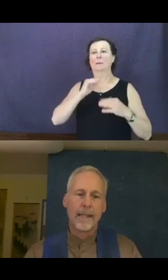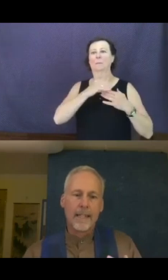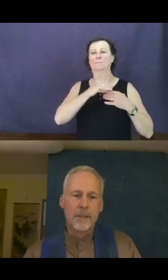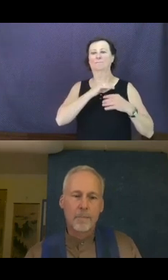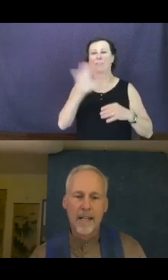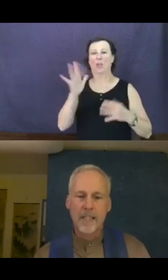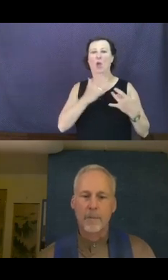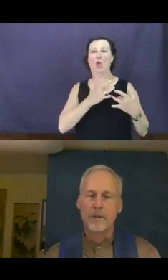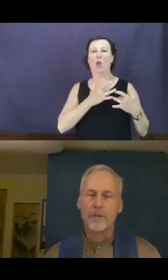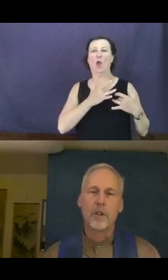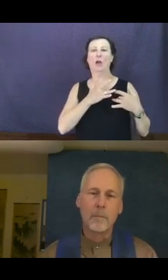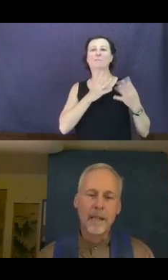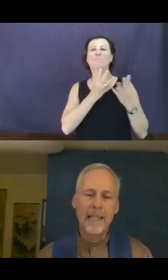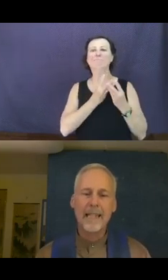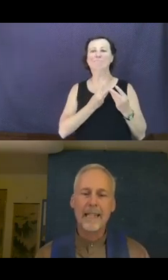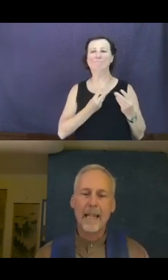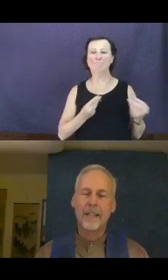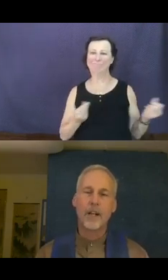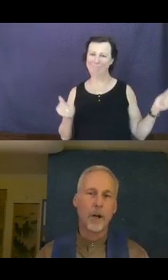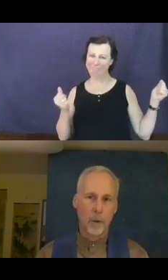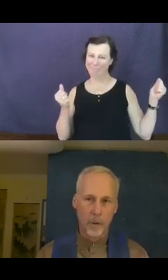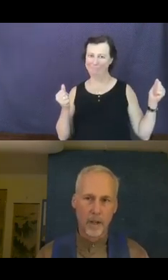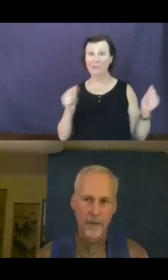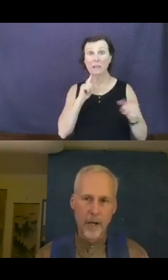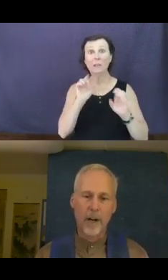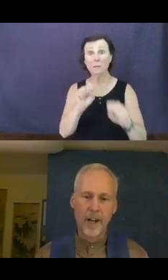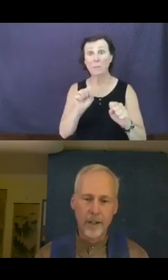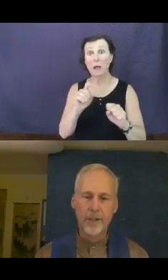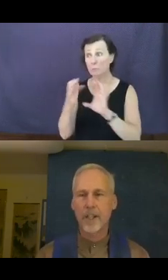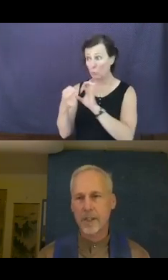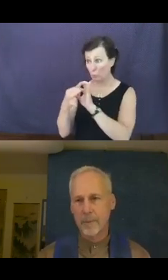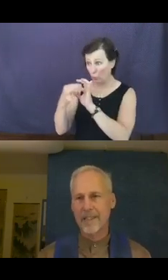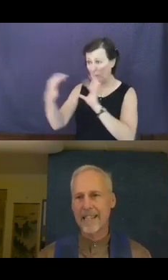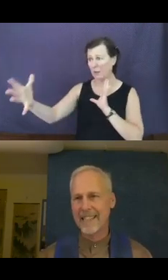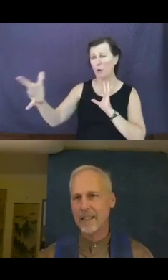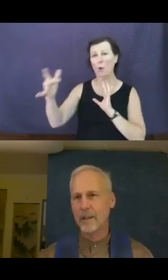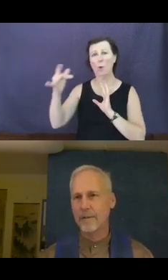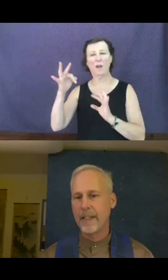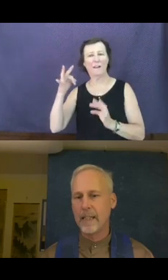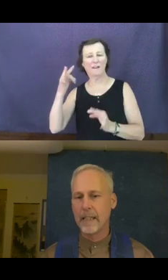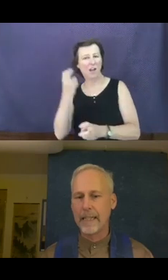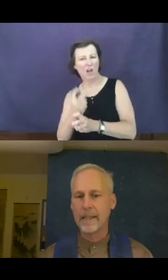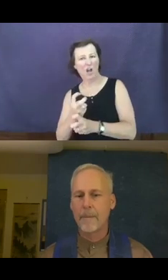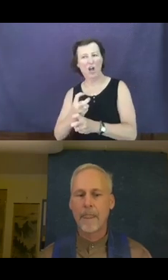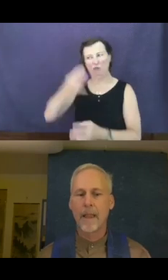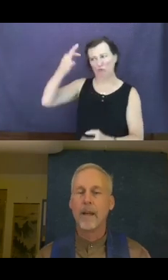It's possible to completely let go of our harsh judgments and ill-feeling,